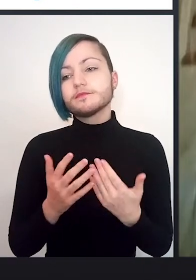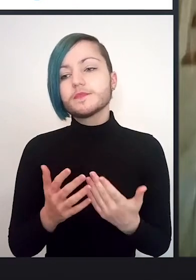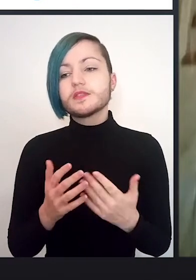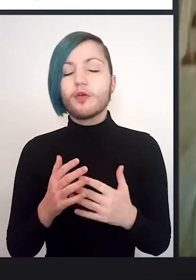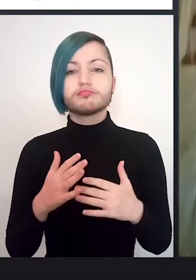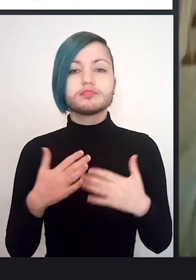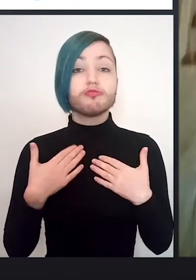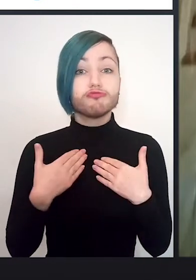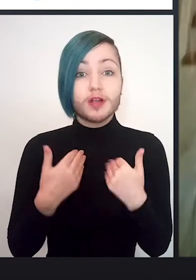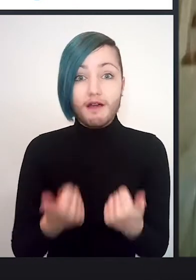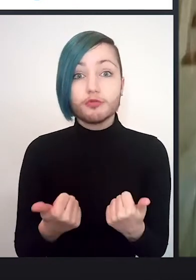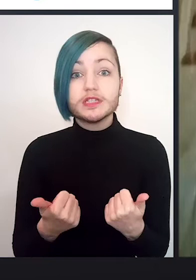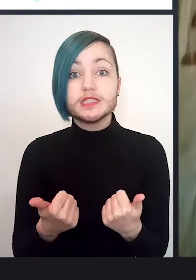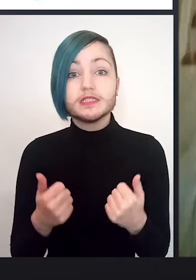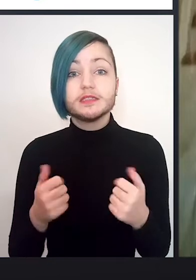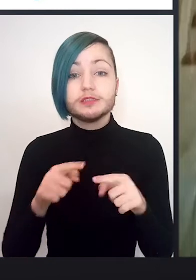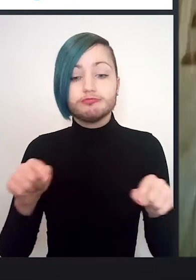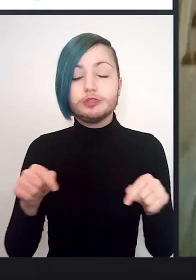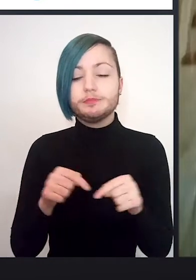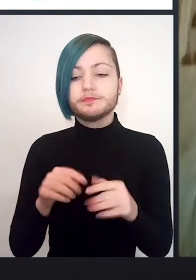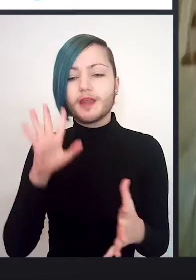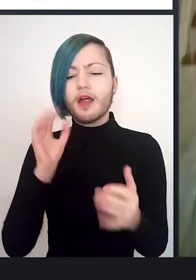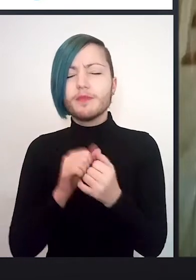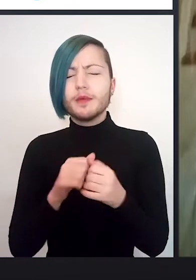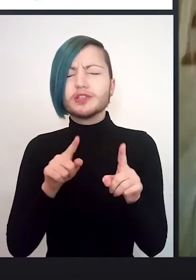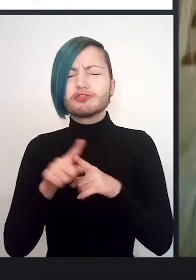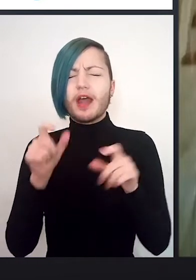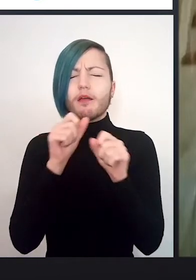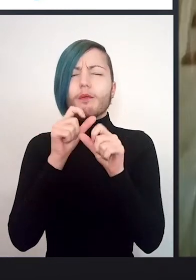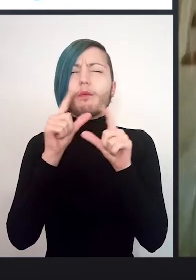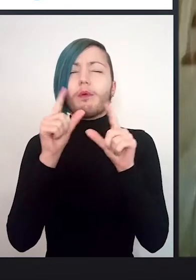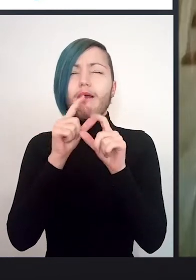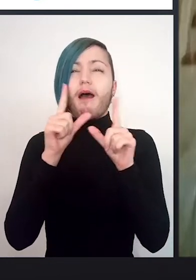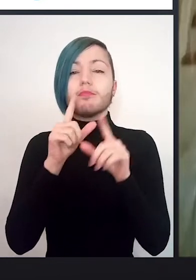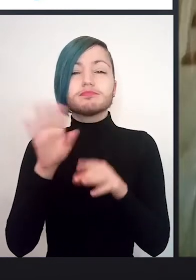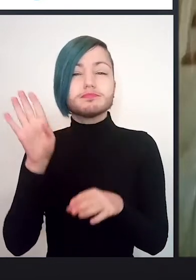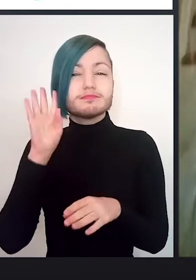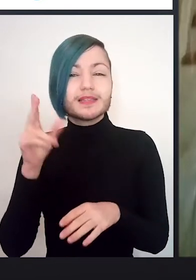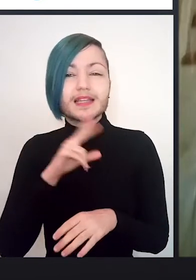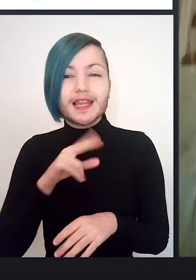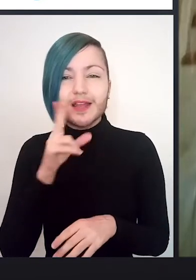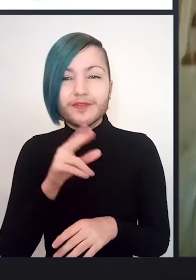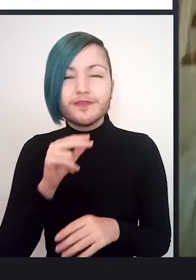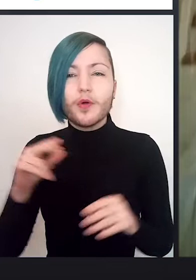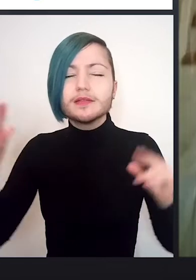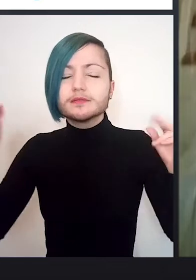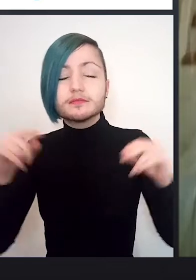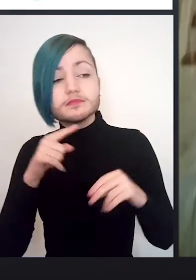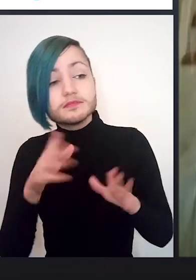Recovery I remember just sort of trying to wake up, hearing people "Is she awake yet?